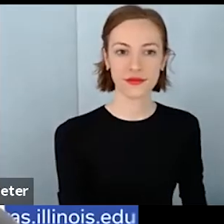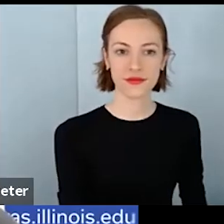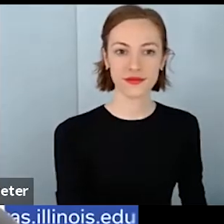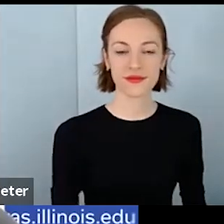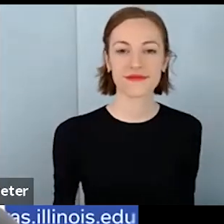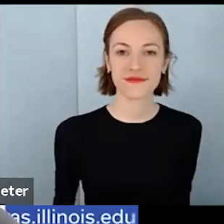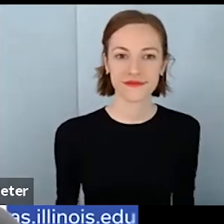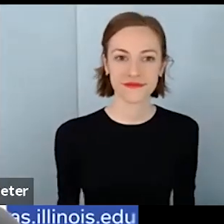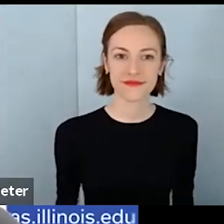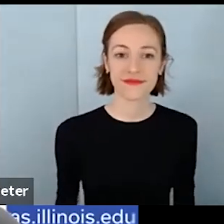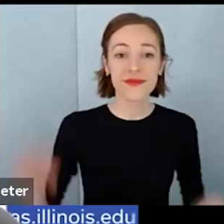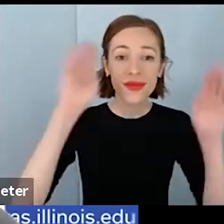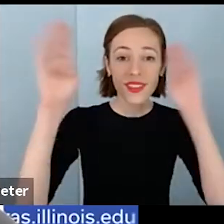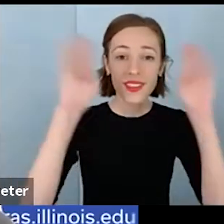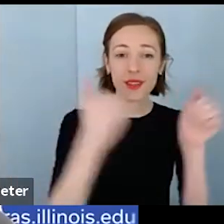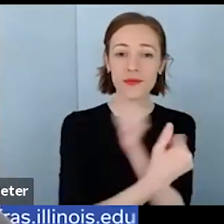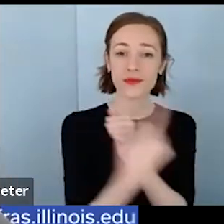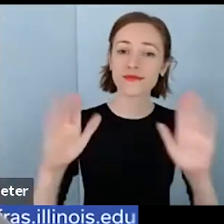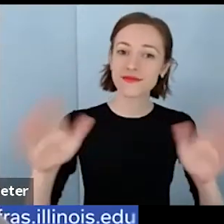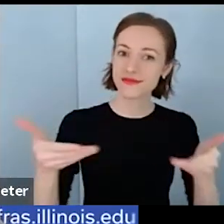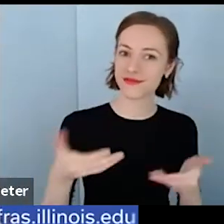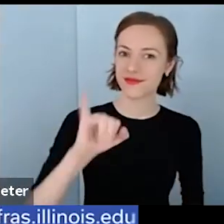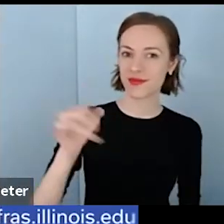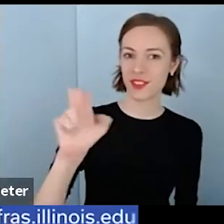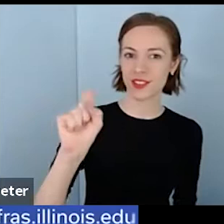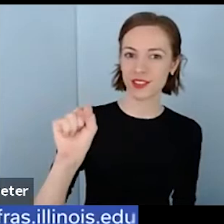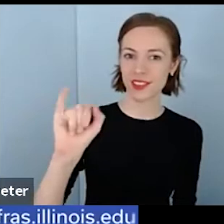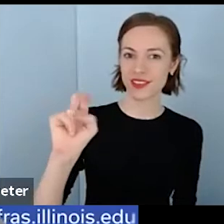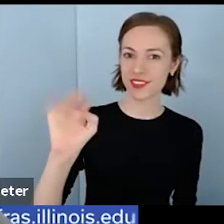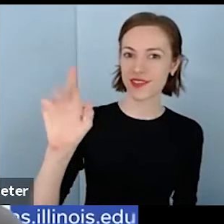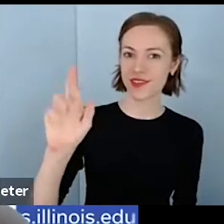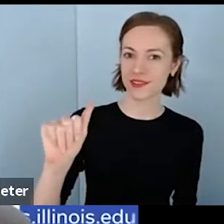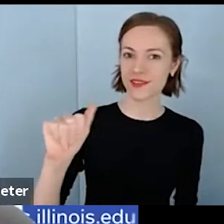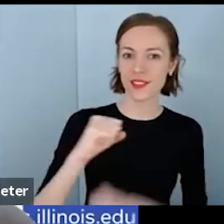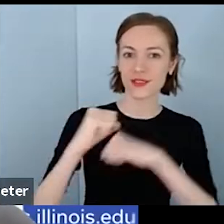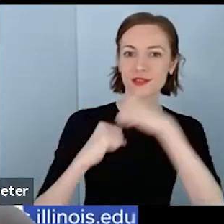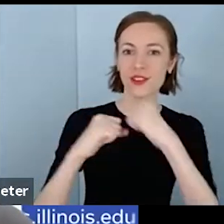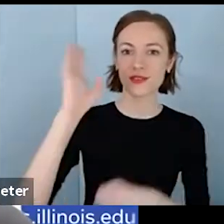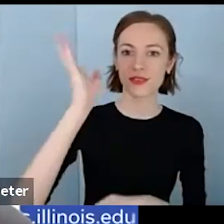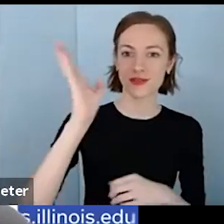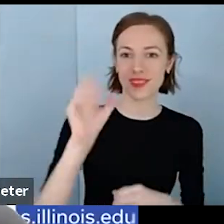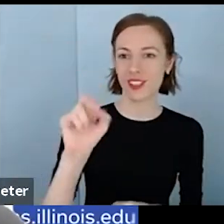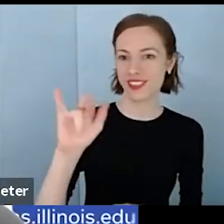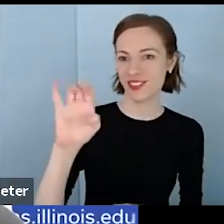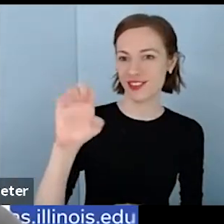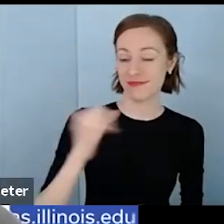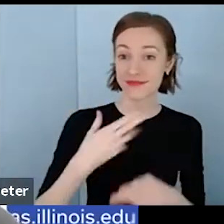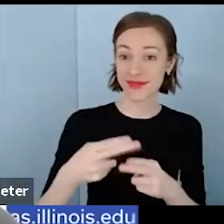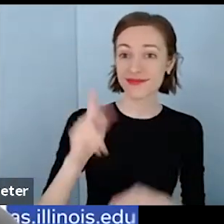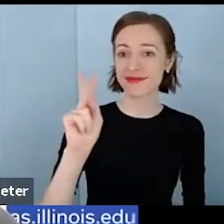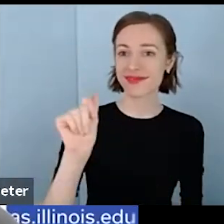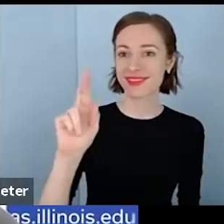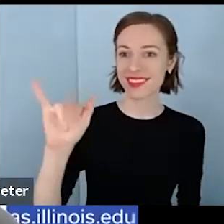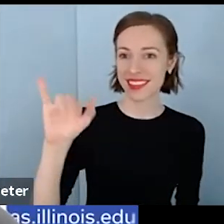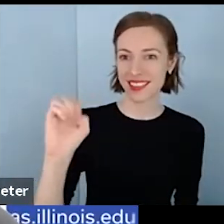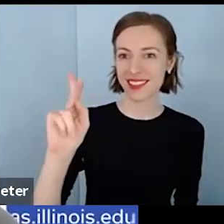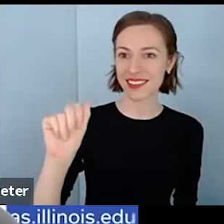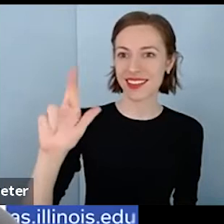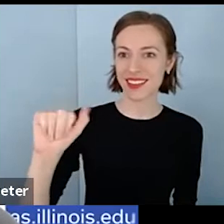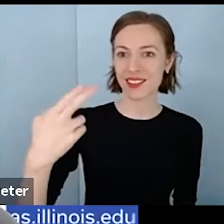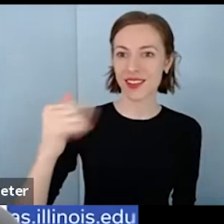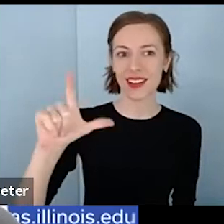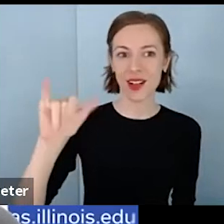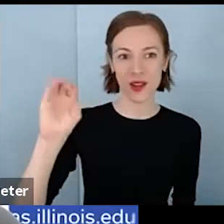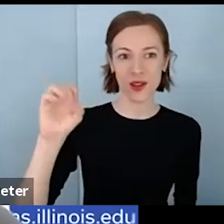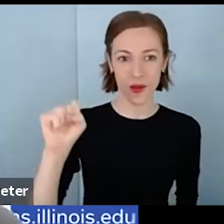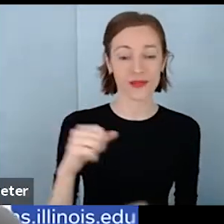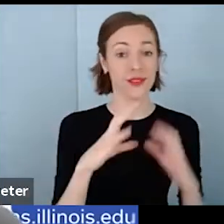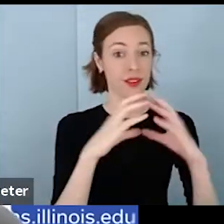Hello everyone, welcome to the just infrastructure speaker series. My name is Karrie Karahalios, and along with Anita Chan, and Indy Gupta, my fellow co leads of the just infrastructures initiative.